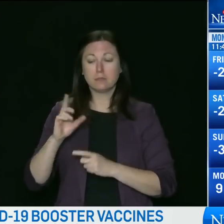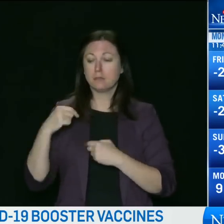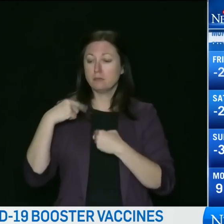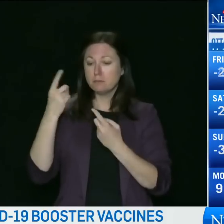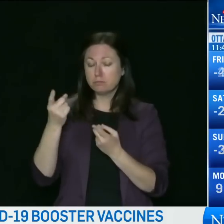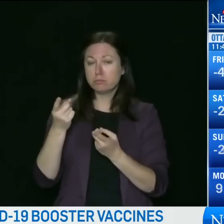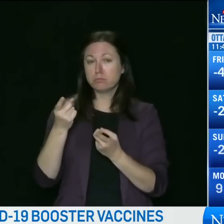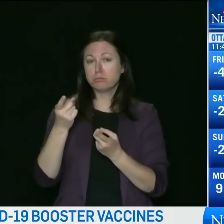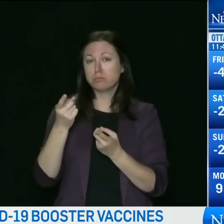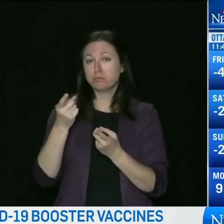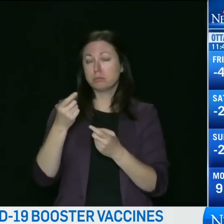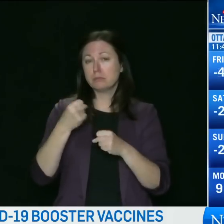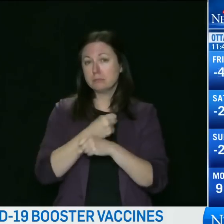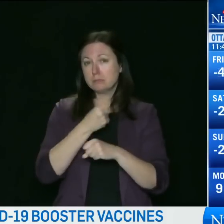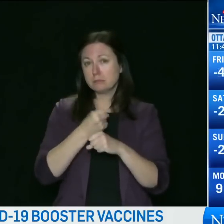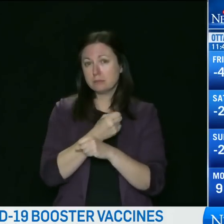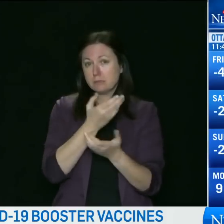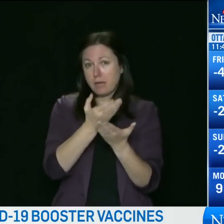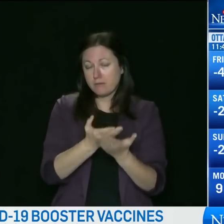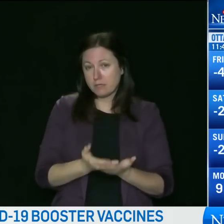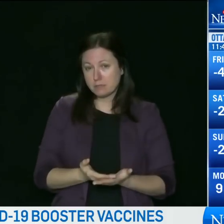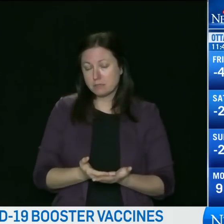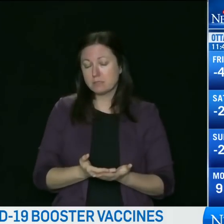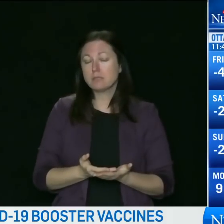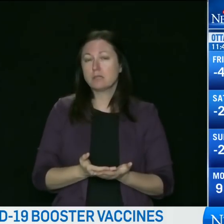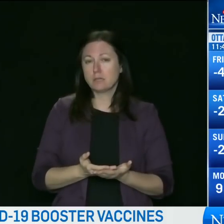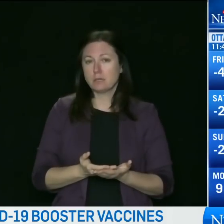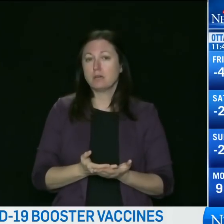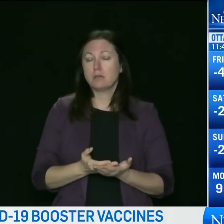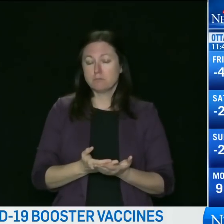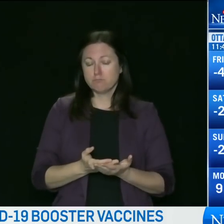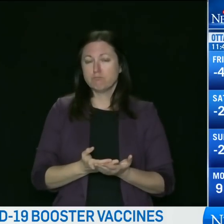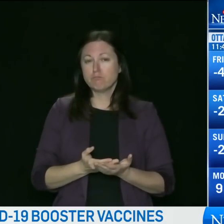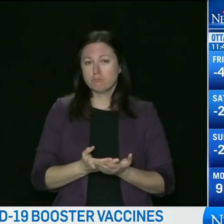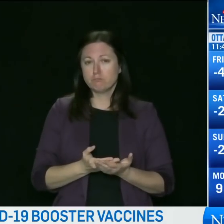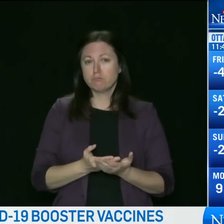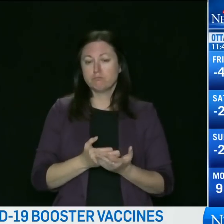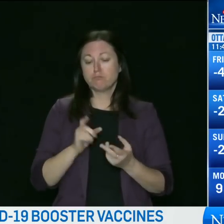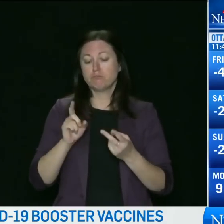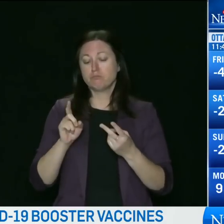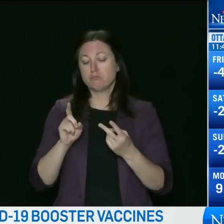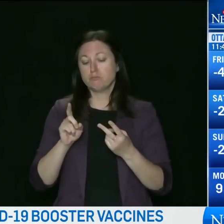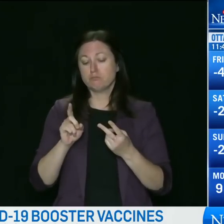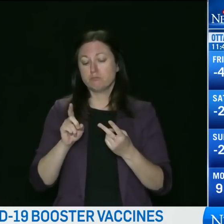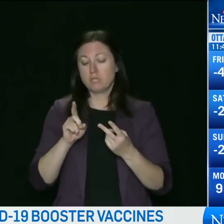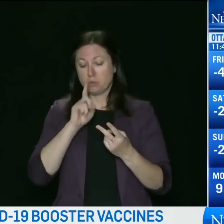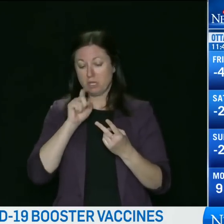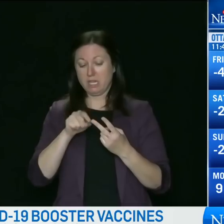THEY BOTH GIVE GOOD PROTECTION